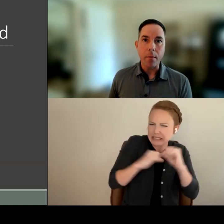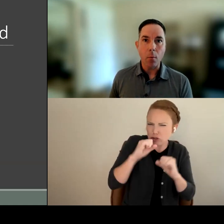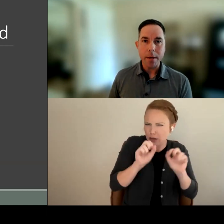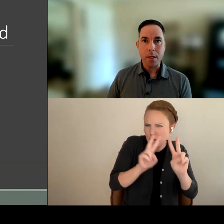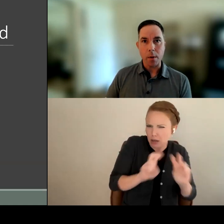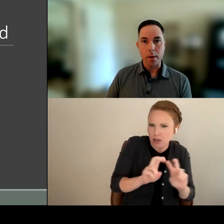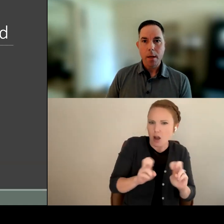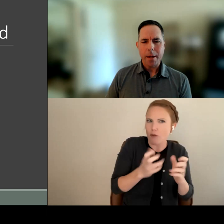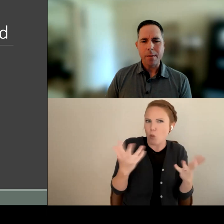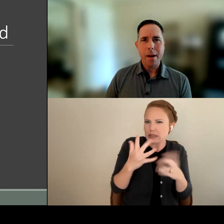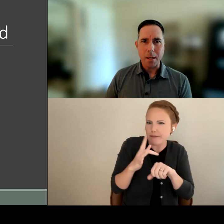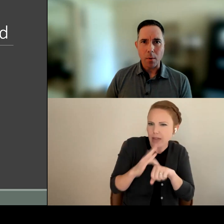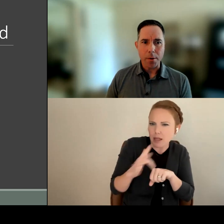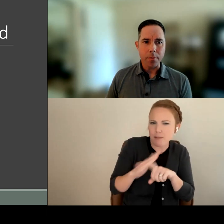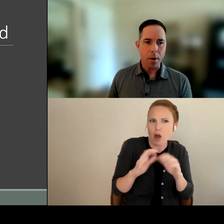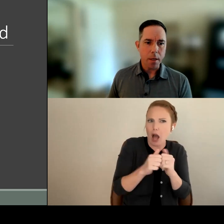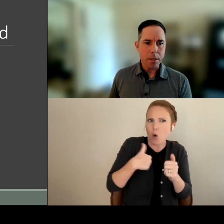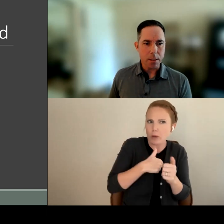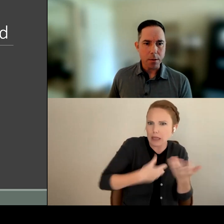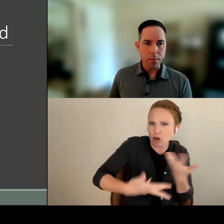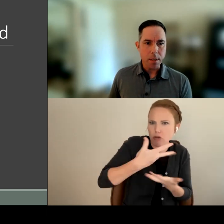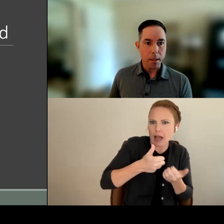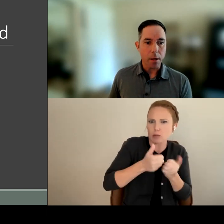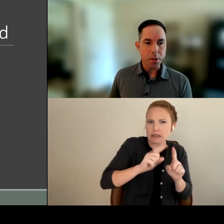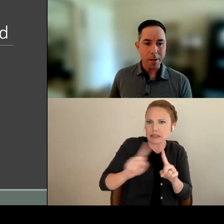the ways that we are interacting with our different audiences through technology.